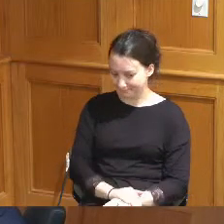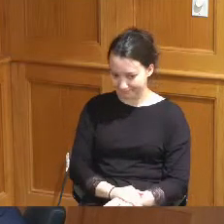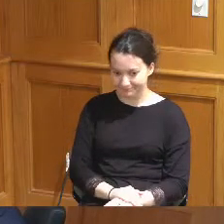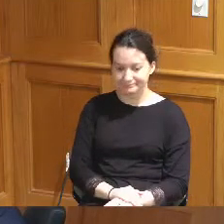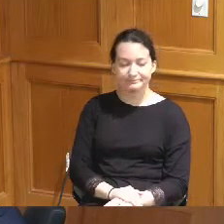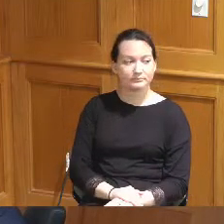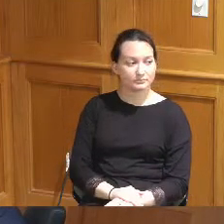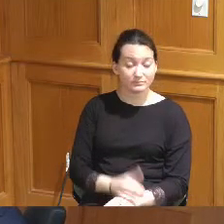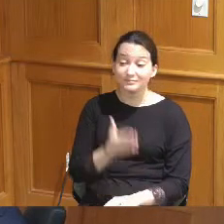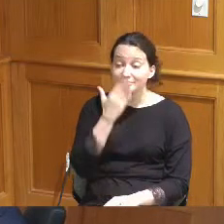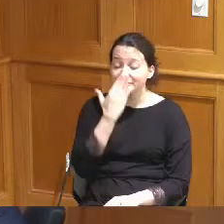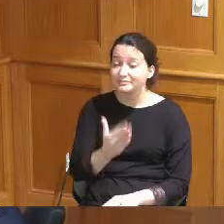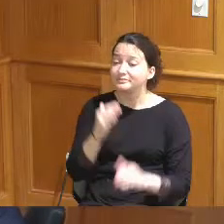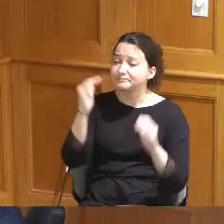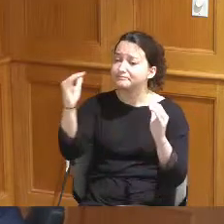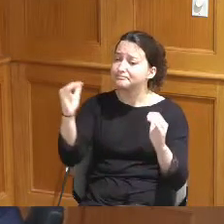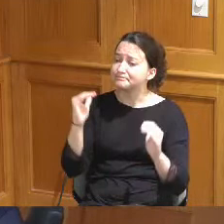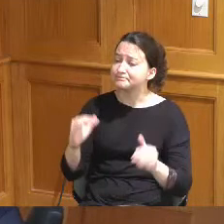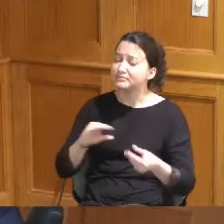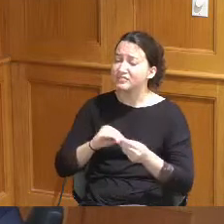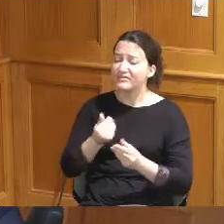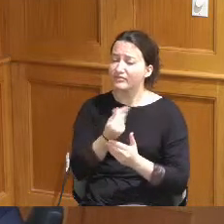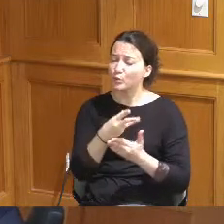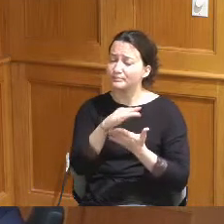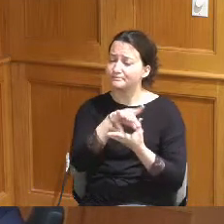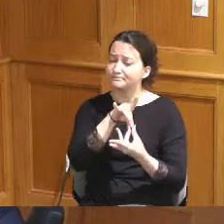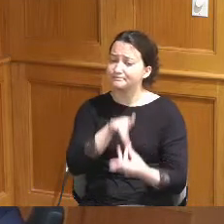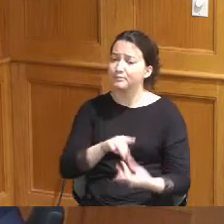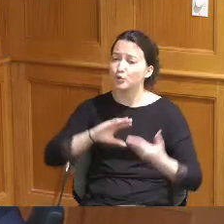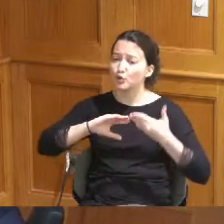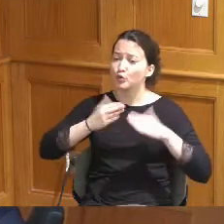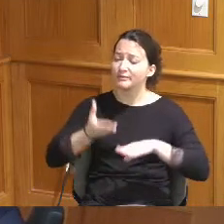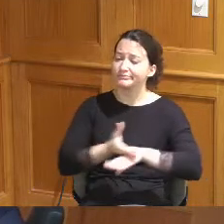thank you thank you Commissioners the next several items relate to community revitalization grants